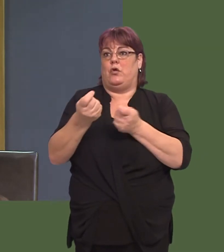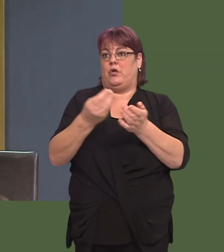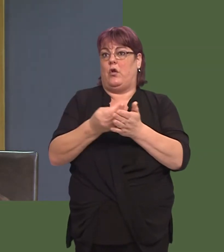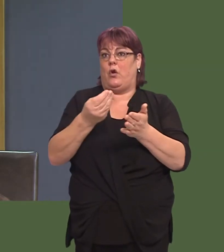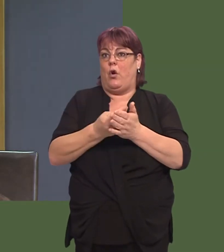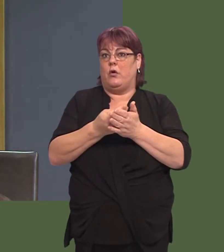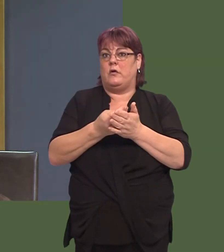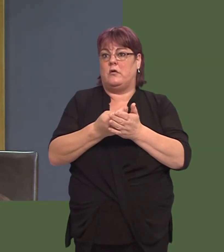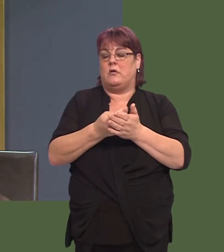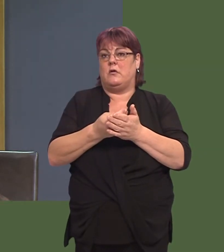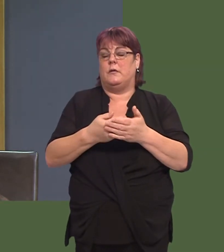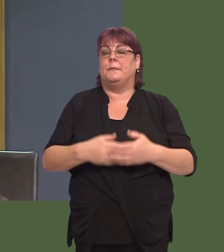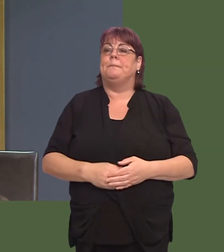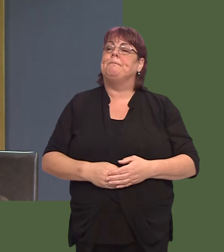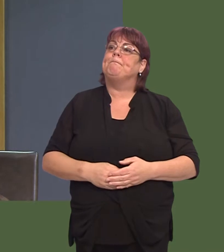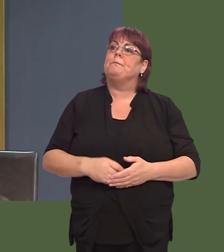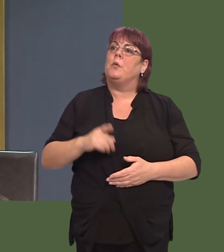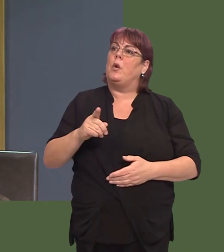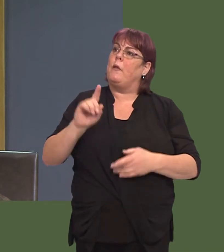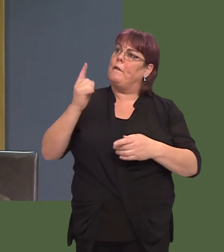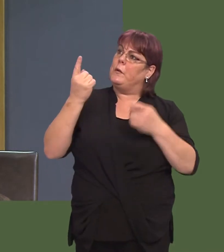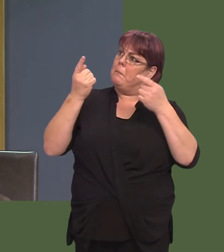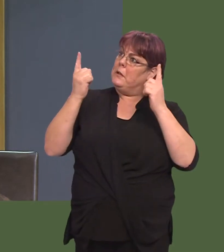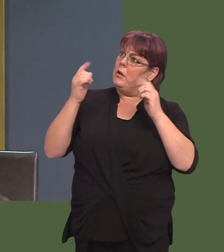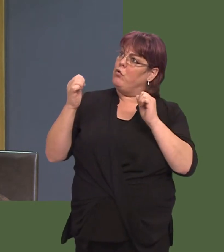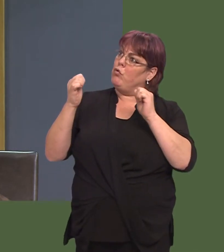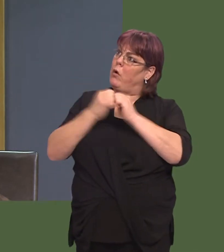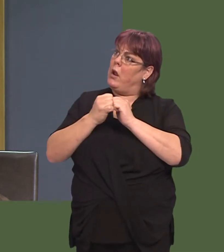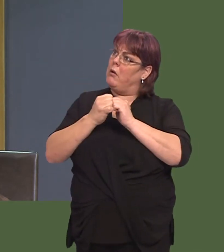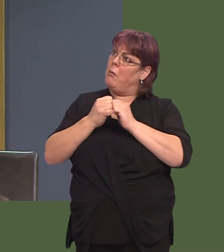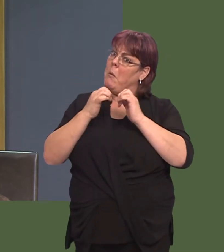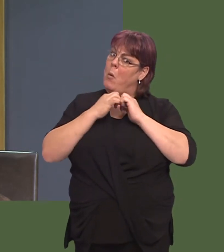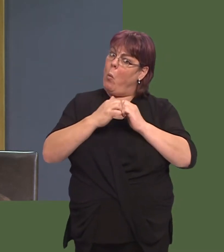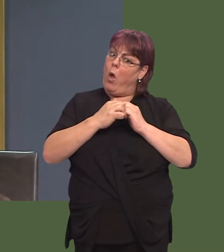Would the First Minister agree that this is now worth exploring and taking forward seriously,